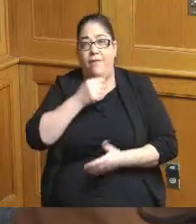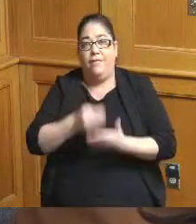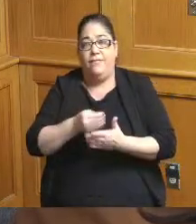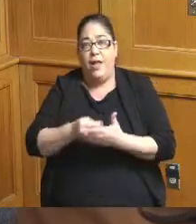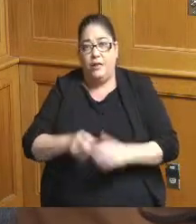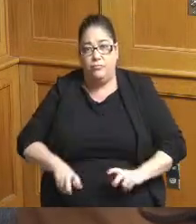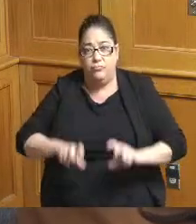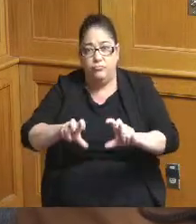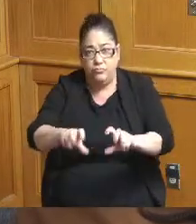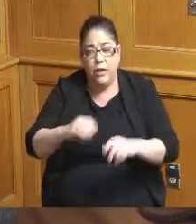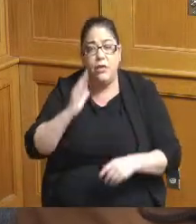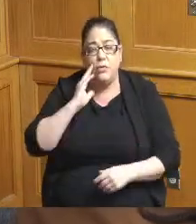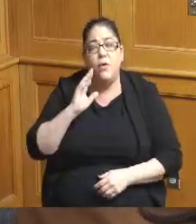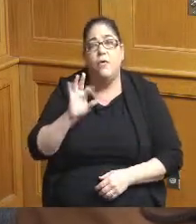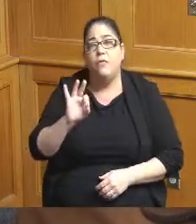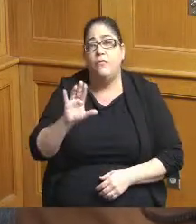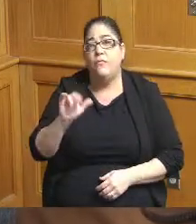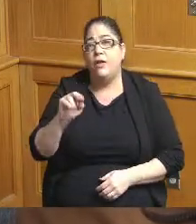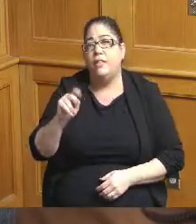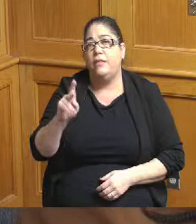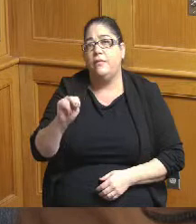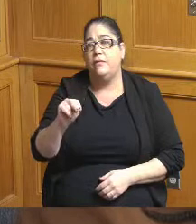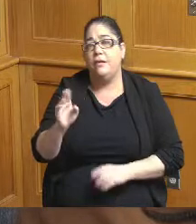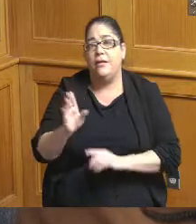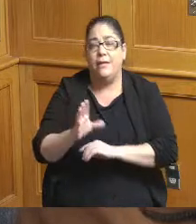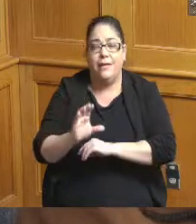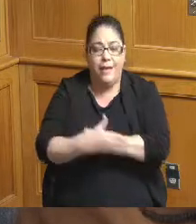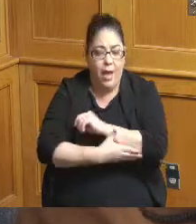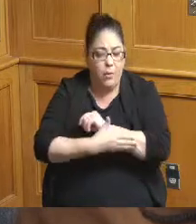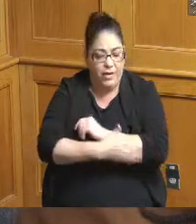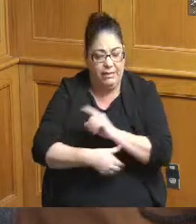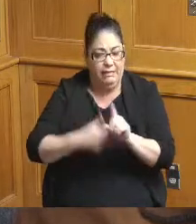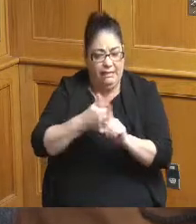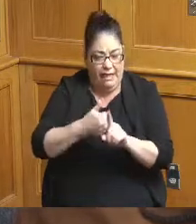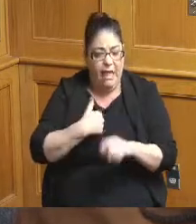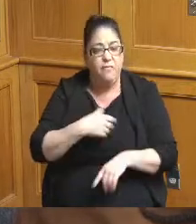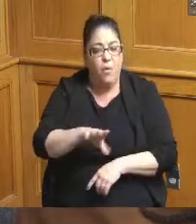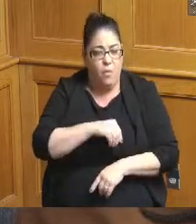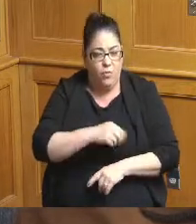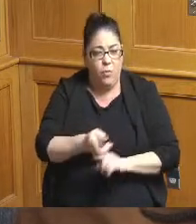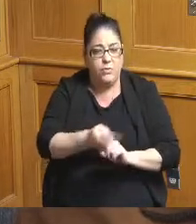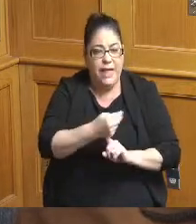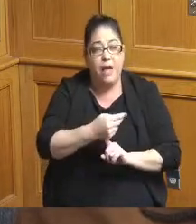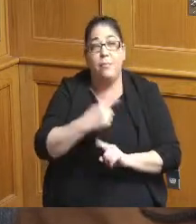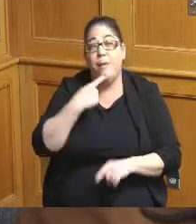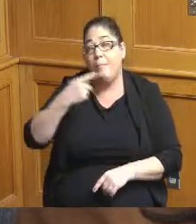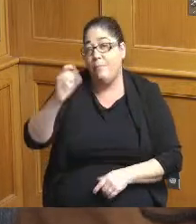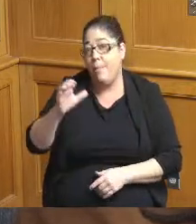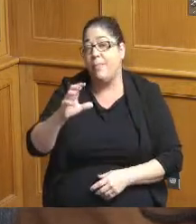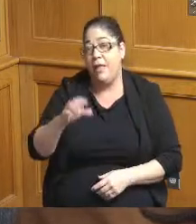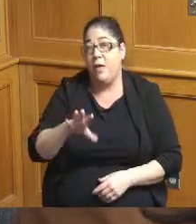they have a big hotel expansion I think it's a Hilton but it is publicly funded and owned so I